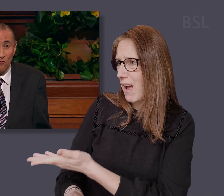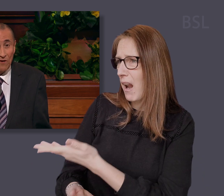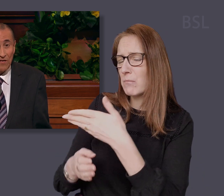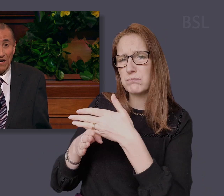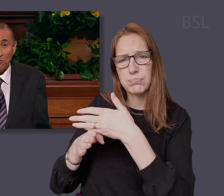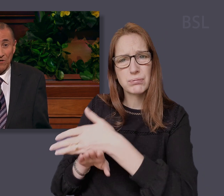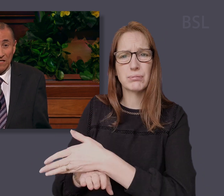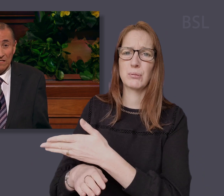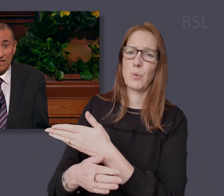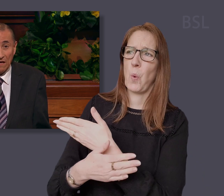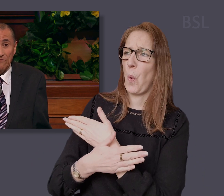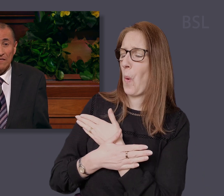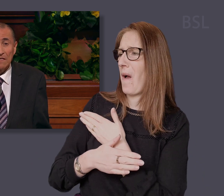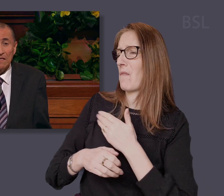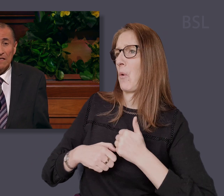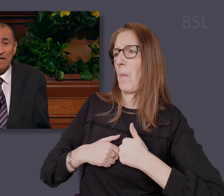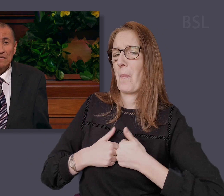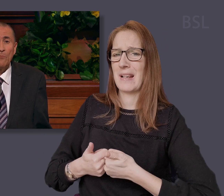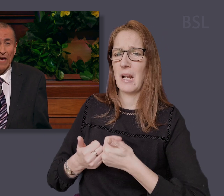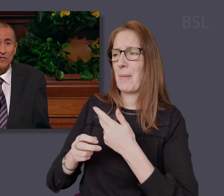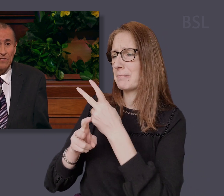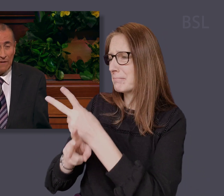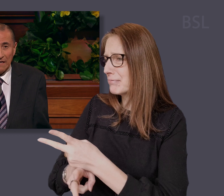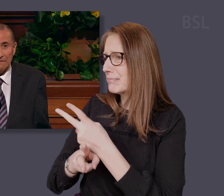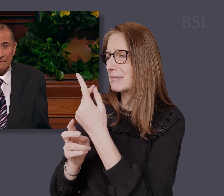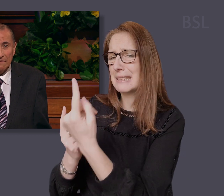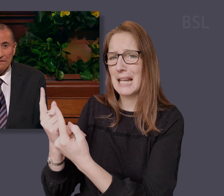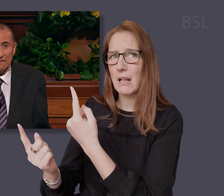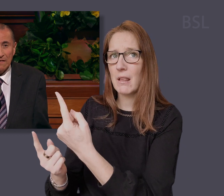who was a hardworking, loving, and compassionate man.